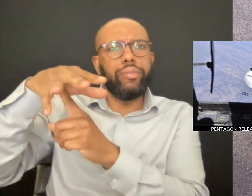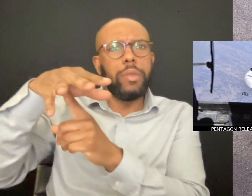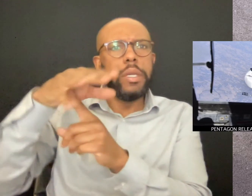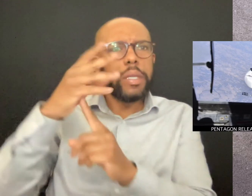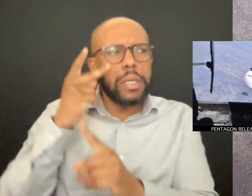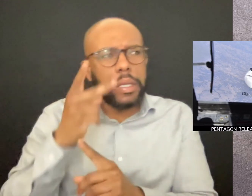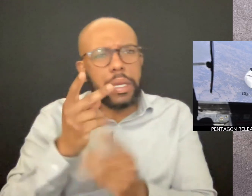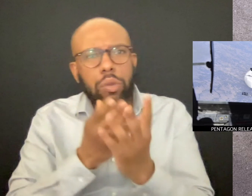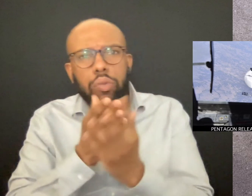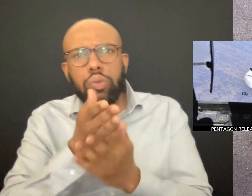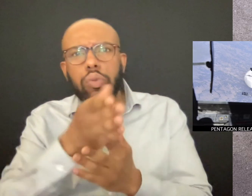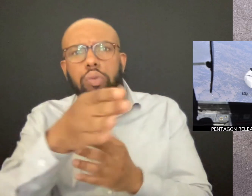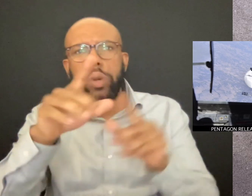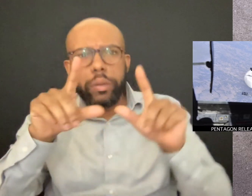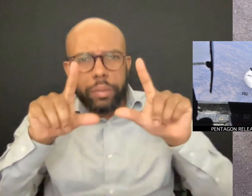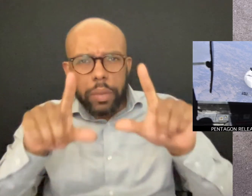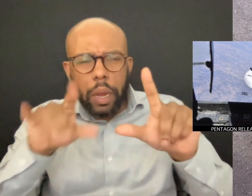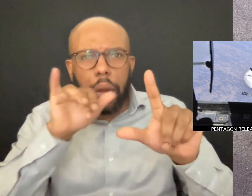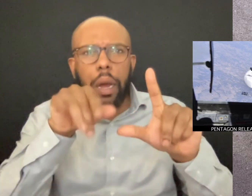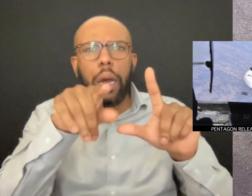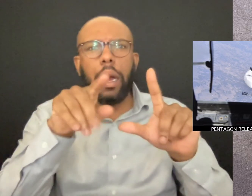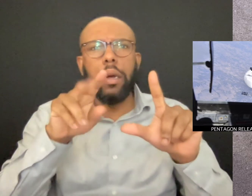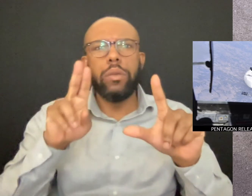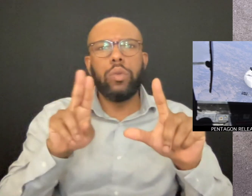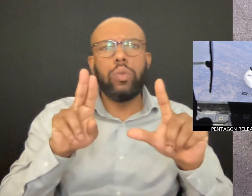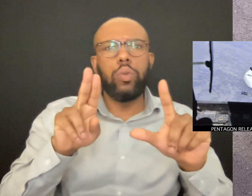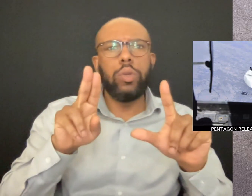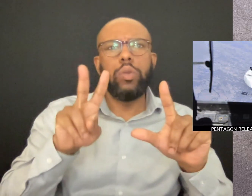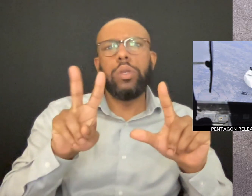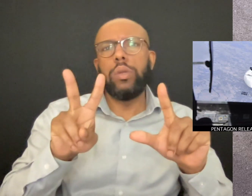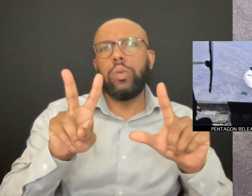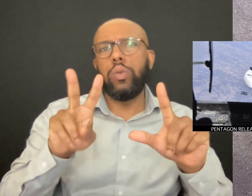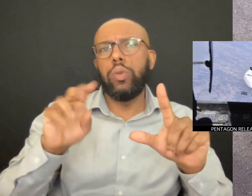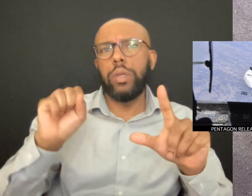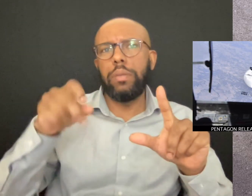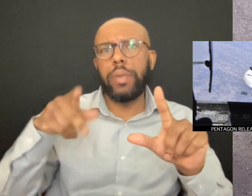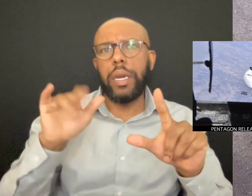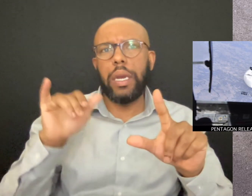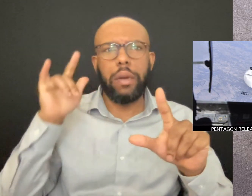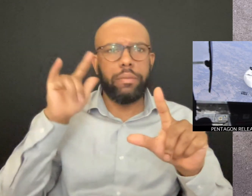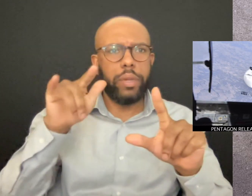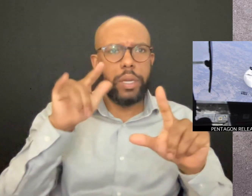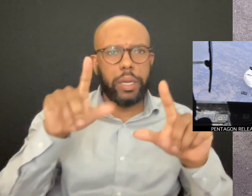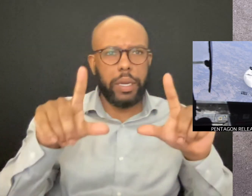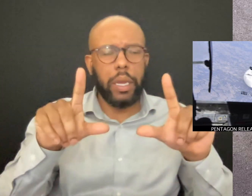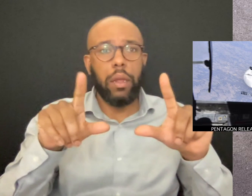spy balloon as it appeared from the cockpit of a U-2 spy plane